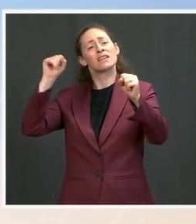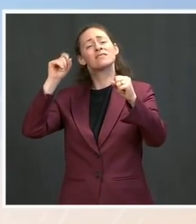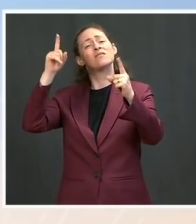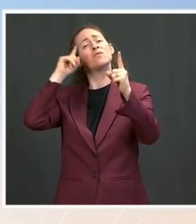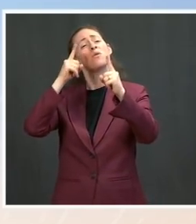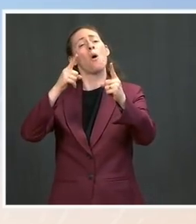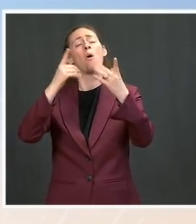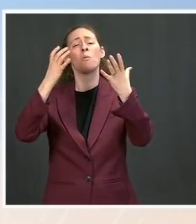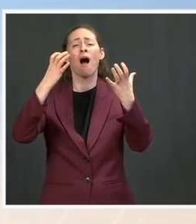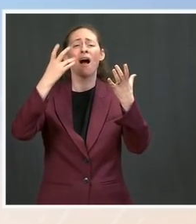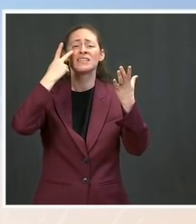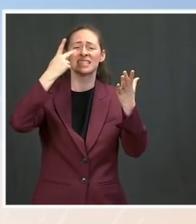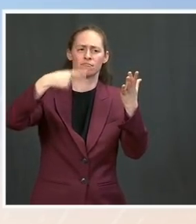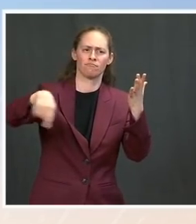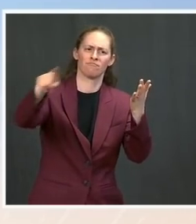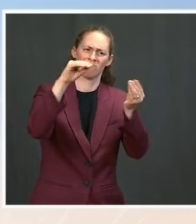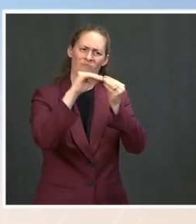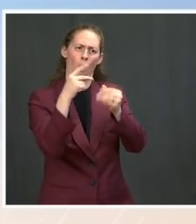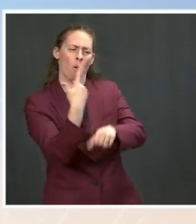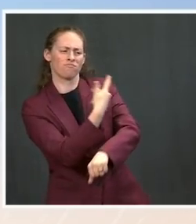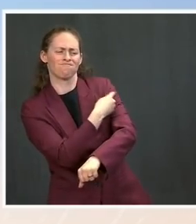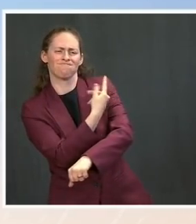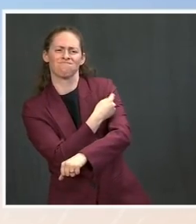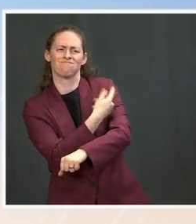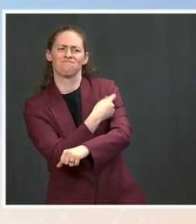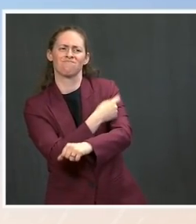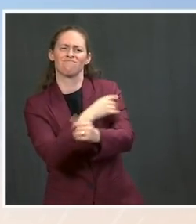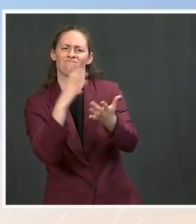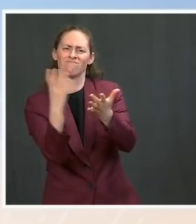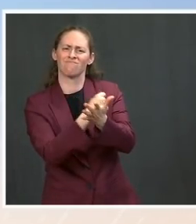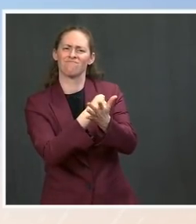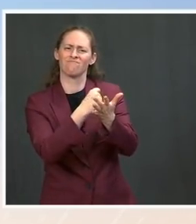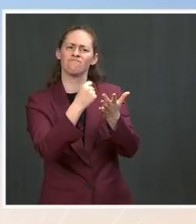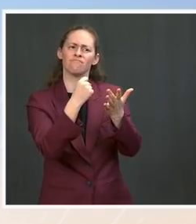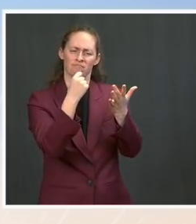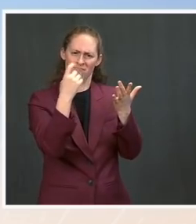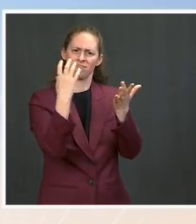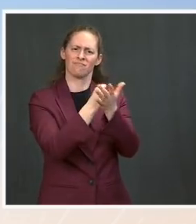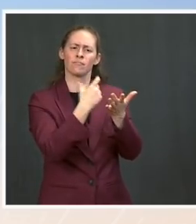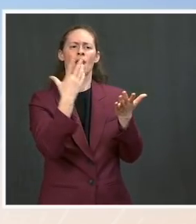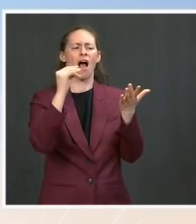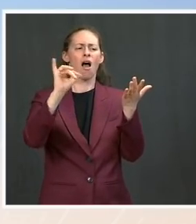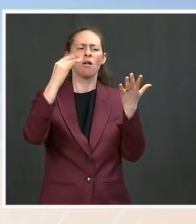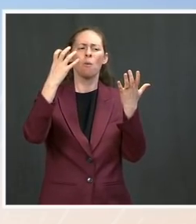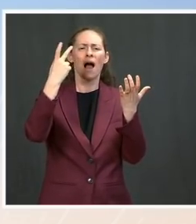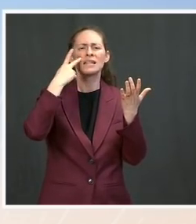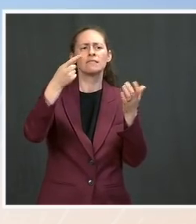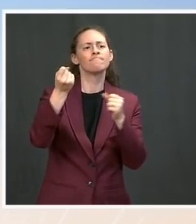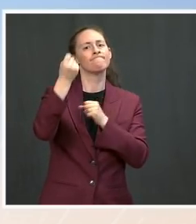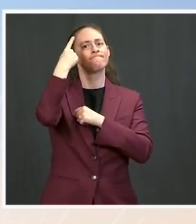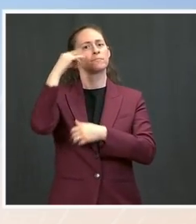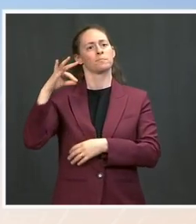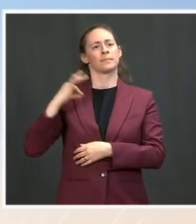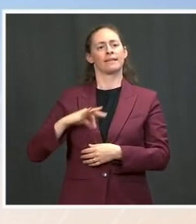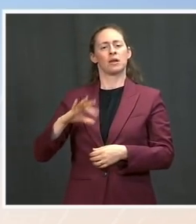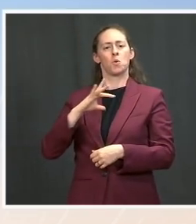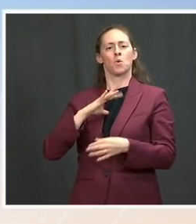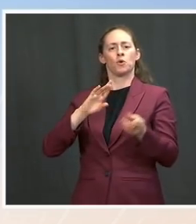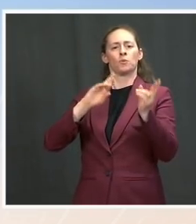what the benefits are of getting a shot or two shots. And one of the things he's talked about for some time since his primetime address -- before the joint address